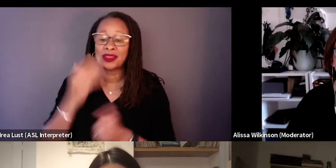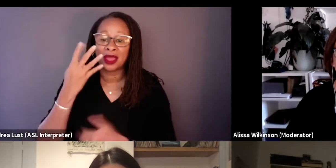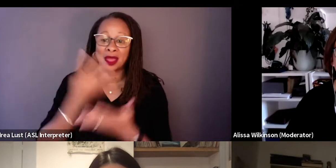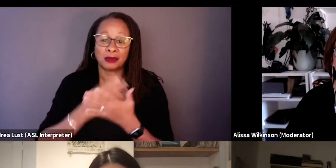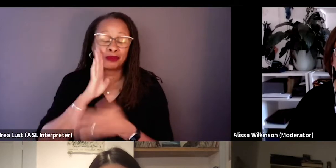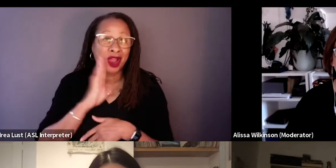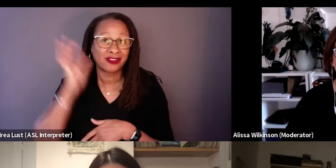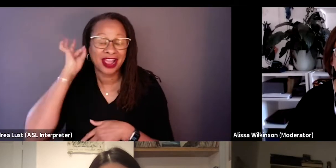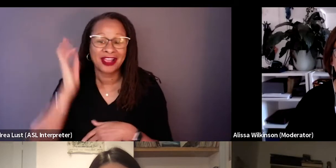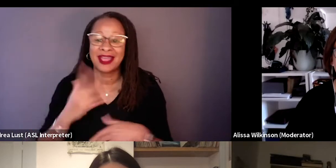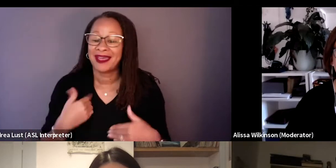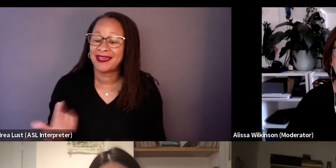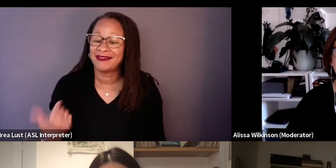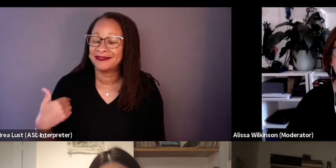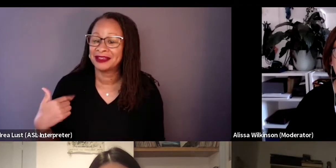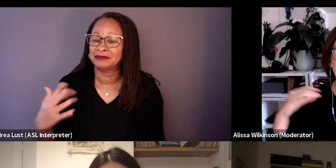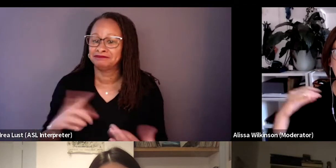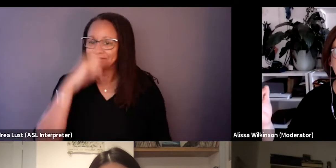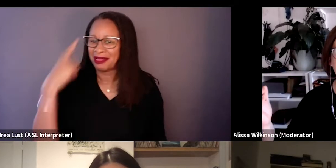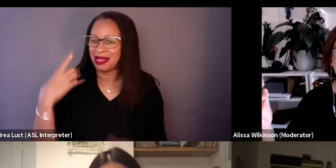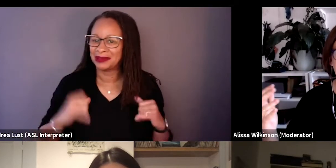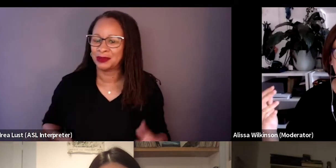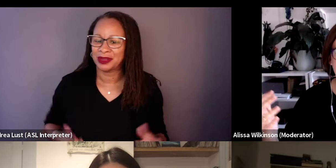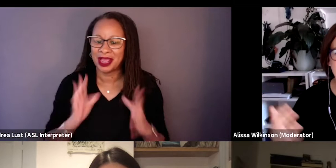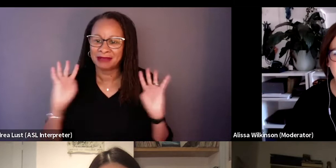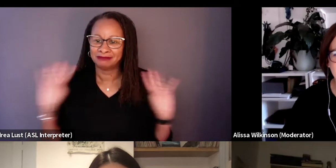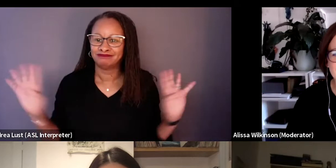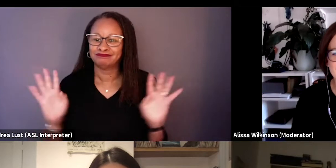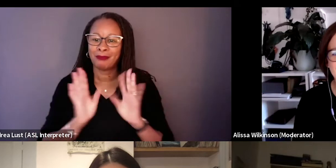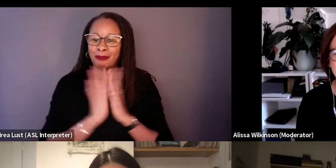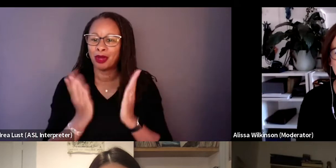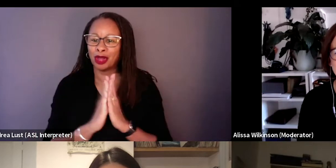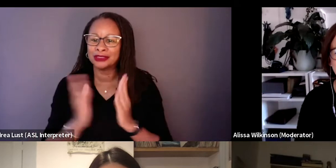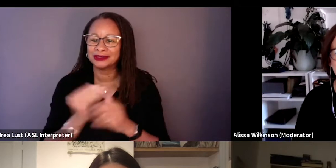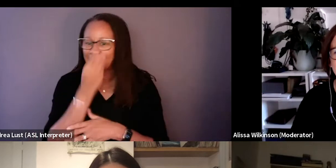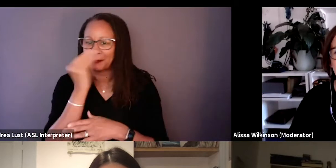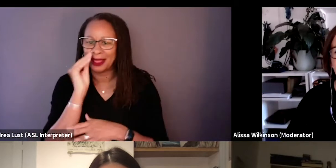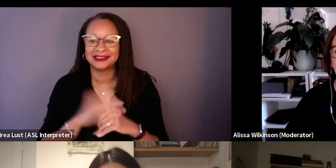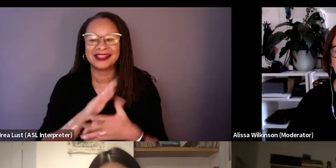and I'm wearing the black sweater and I'm surrounded by books and plants right now, which is a nice place to be.